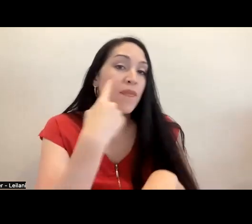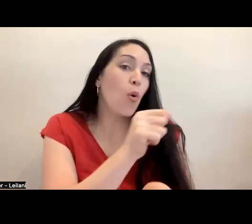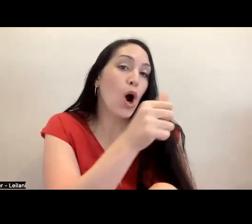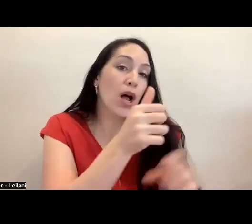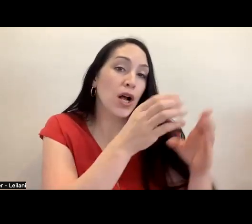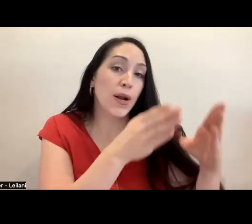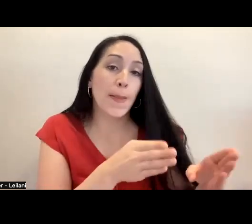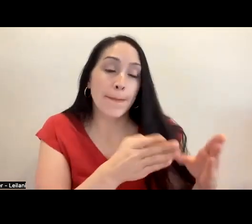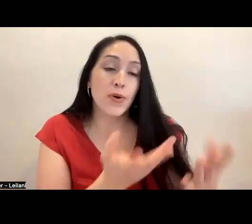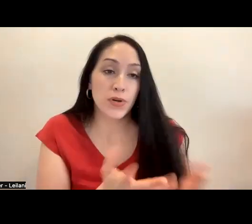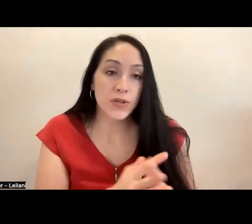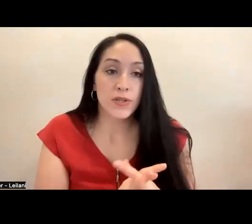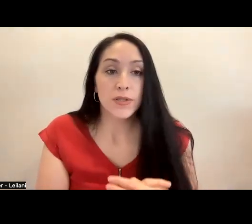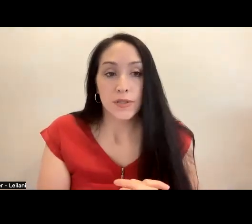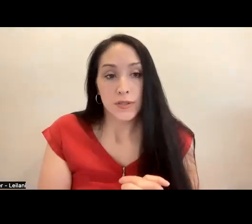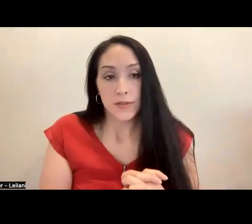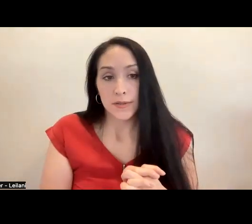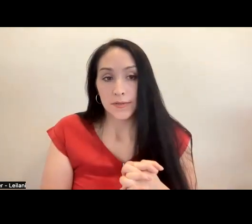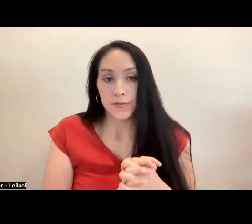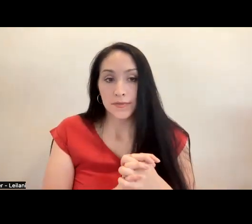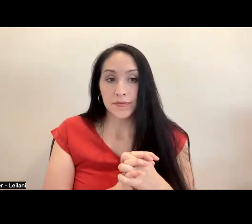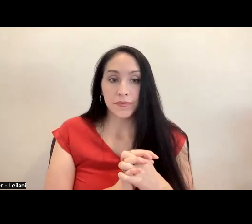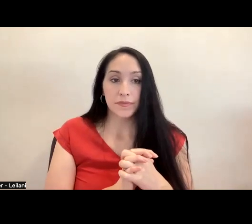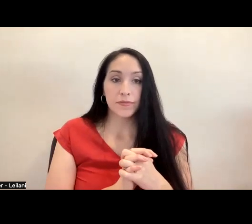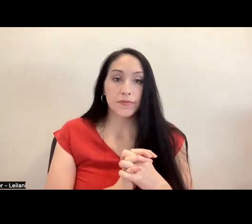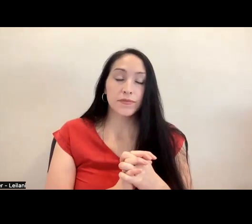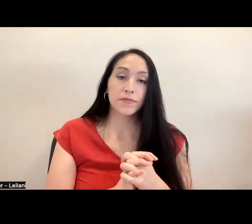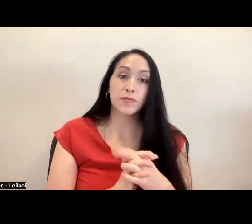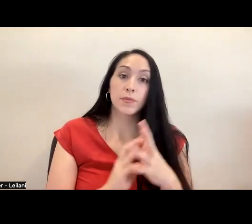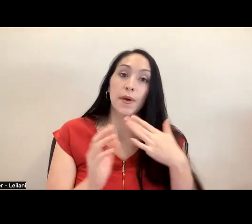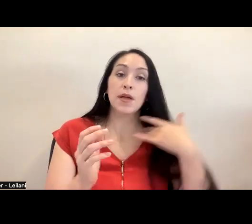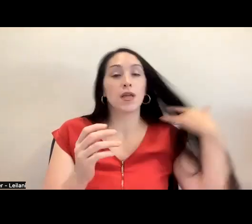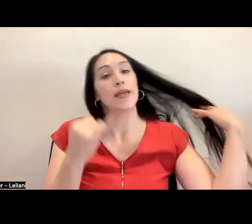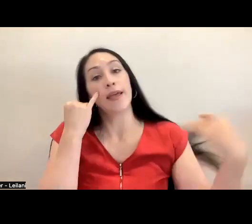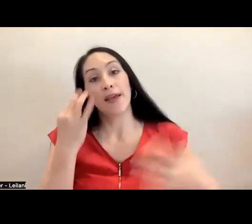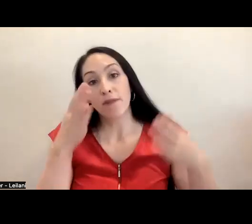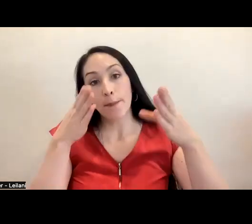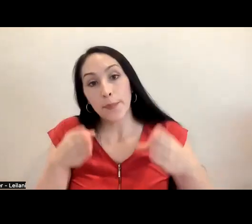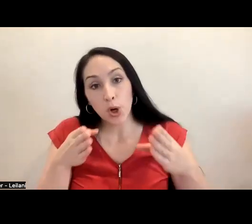11:55:28 Typically it's a that person chooses not to or doesn't have the capacity to establish